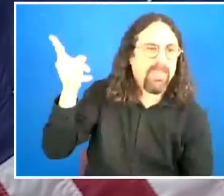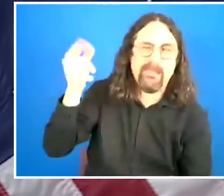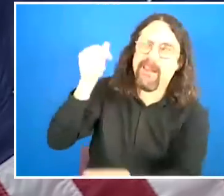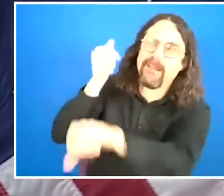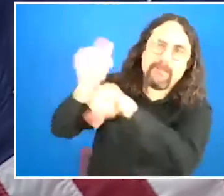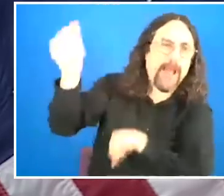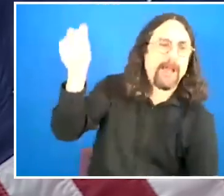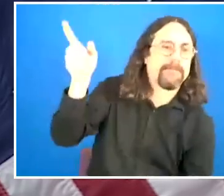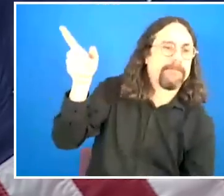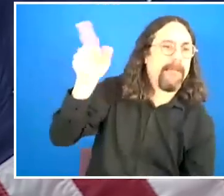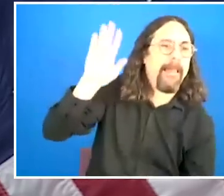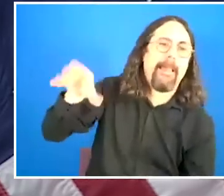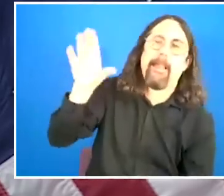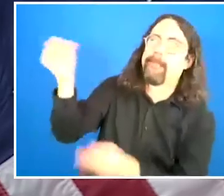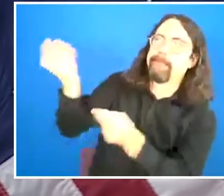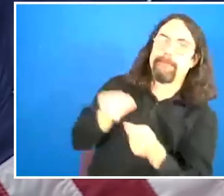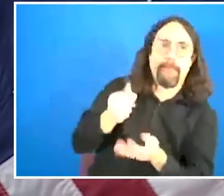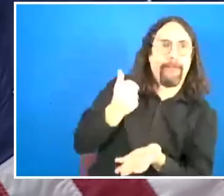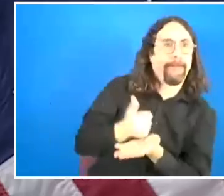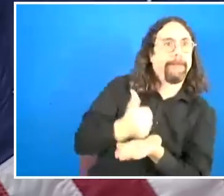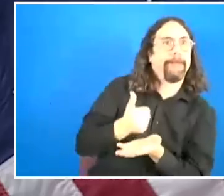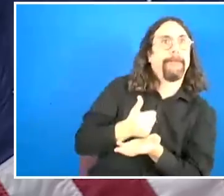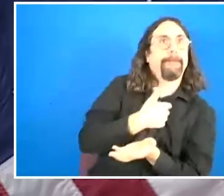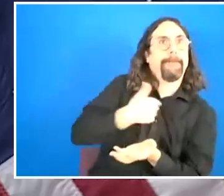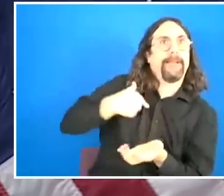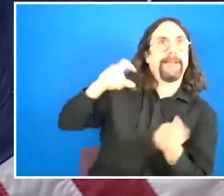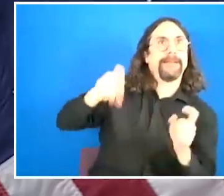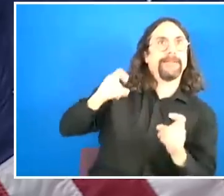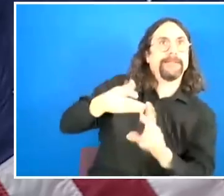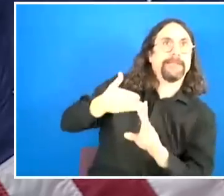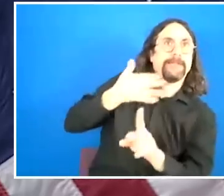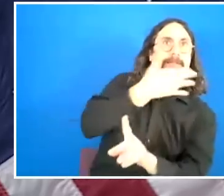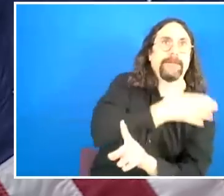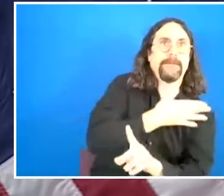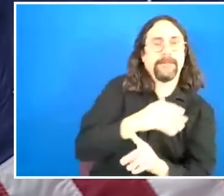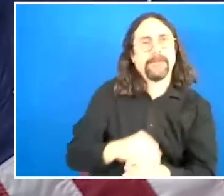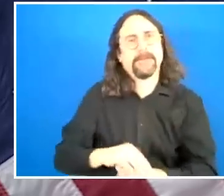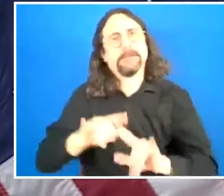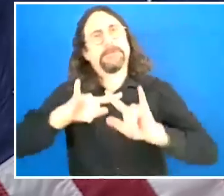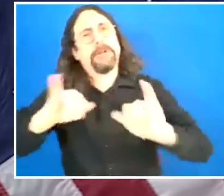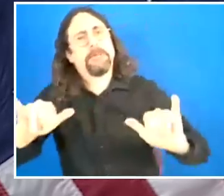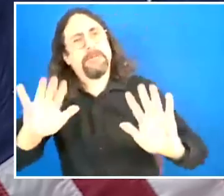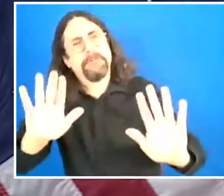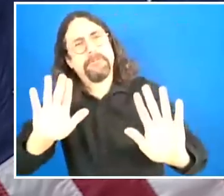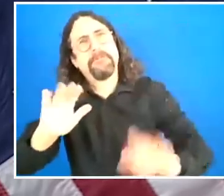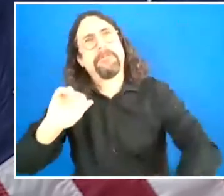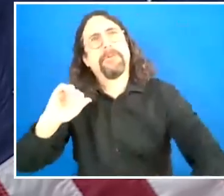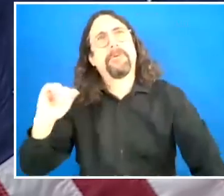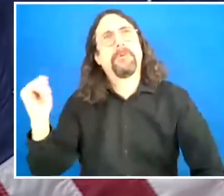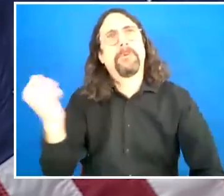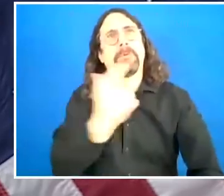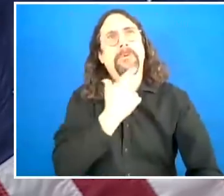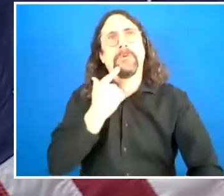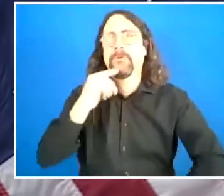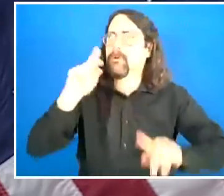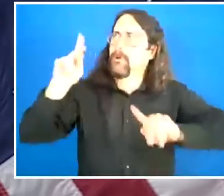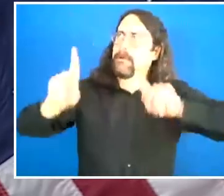ONLY WHAT WAS BUT EVERY SINGLE HOUR OF THE DAY, AM I DOING THE RIGHT THING THWI THE INFORMATION I HAVE, AM I MAKING THE RIGHT CHOICES